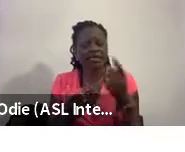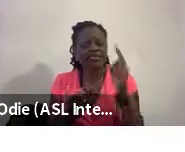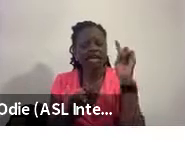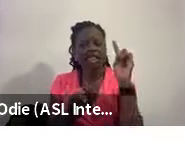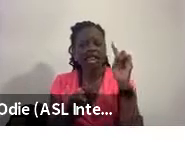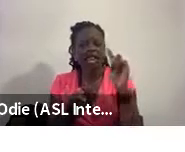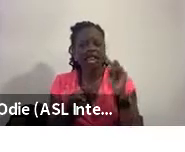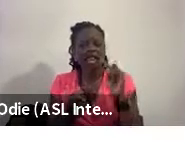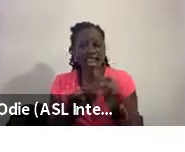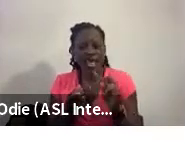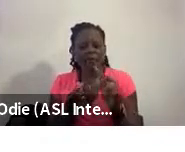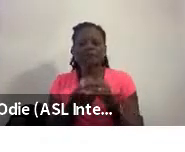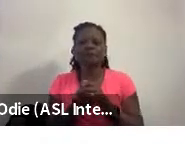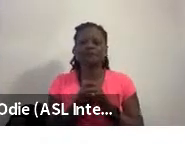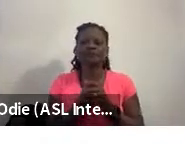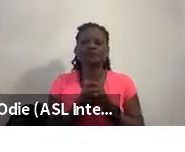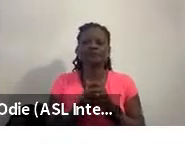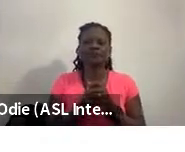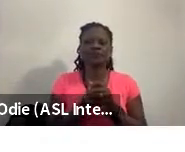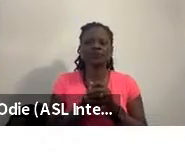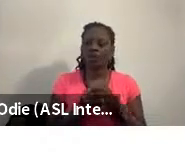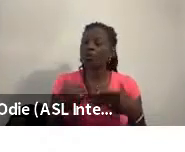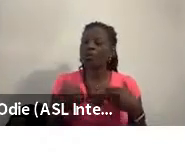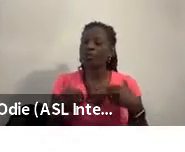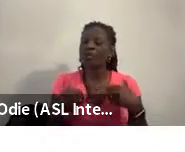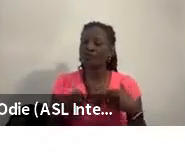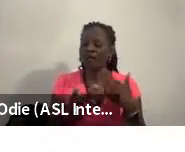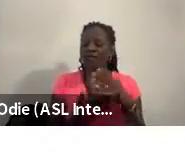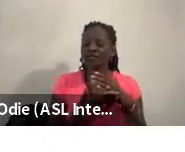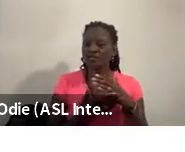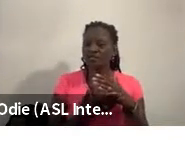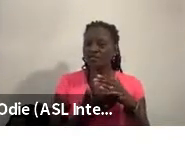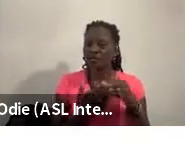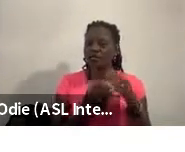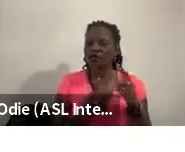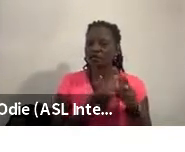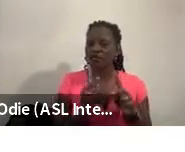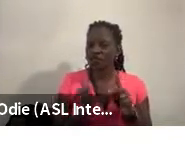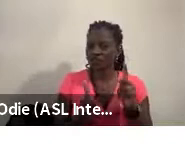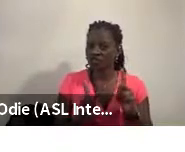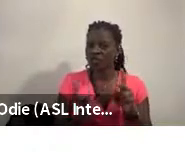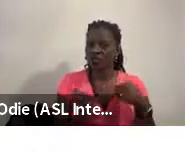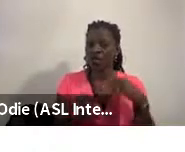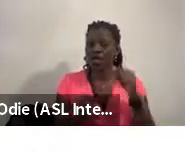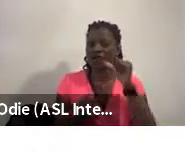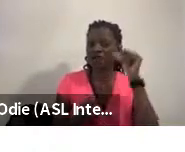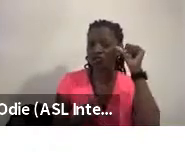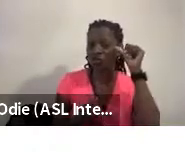We have had a high proportion of adults. Sixty five plus in the community